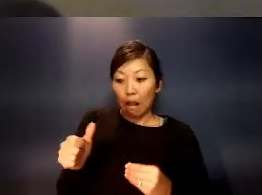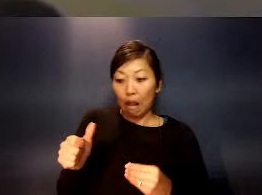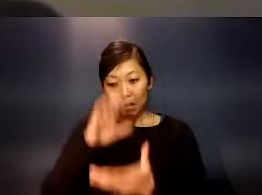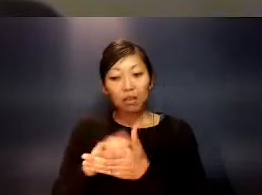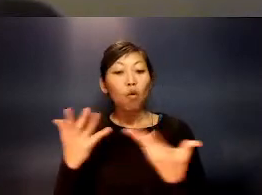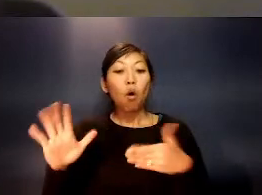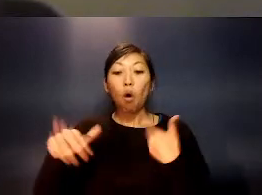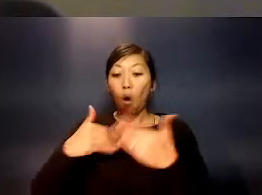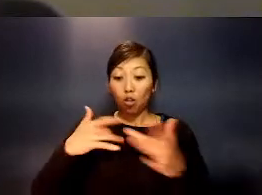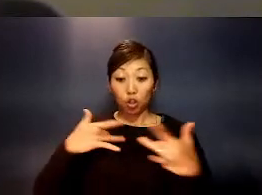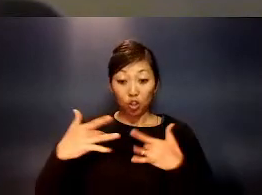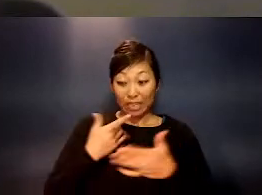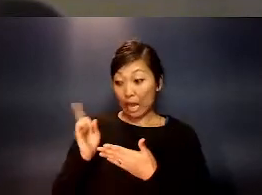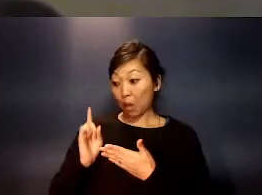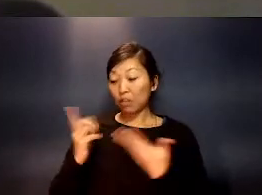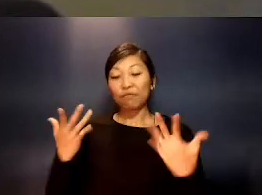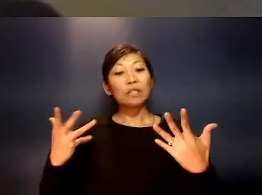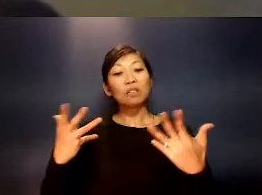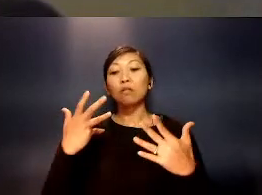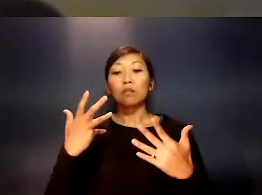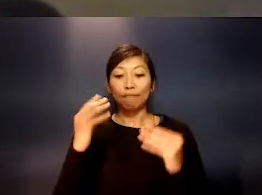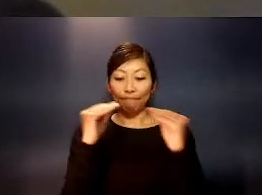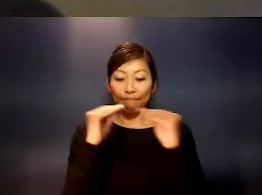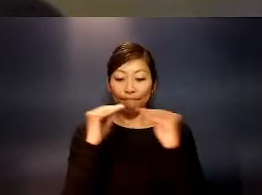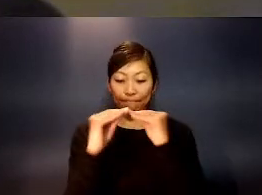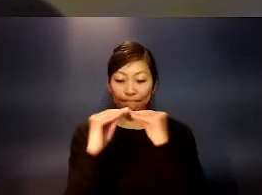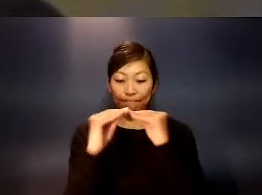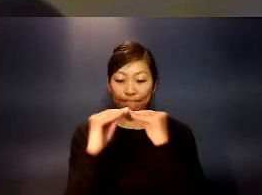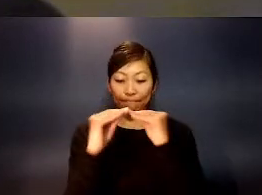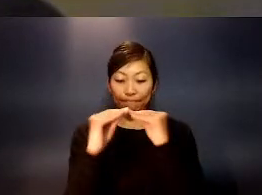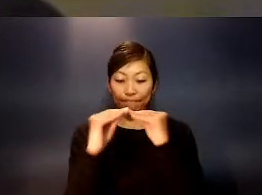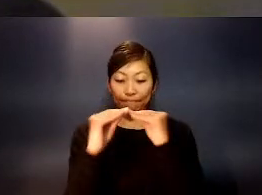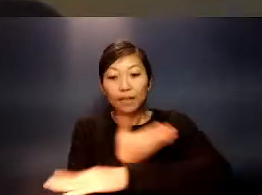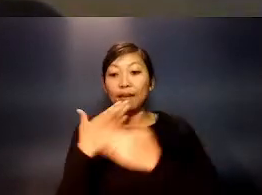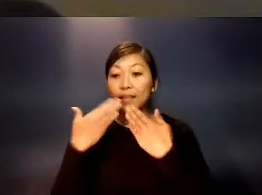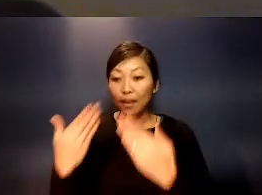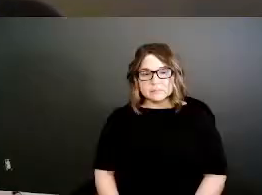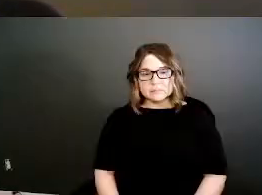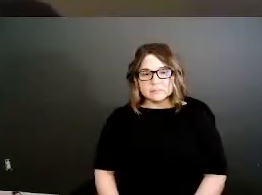≫ COUNCIL PRESIDENT BENDER: THANK YOU. IS THERE ANY FURTHER DISCUSSION?